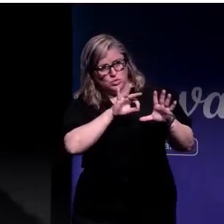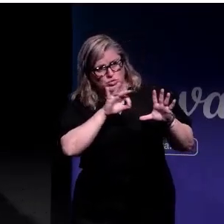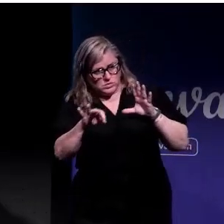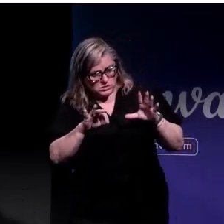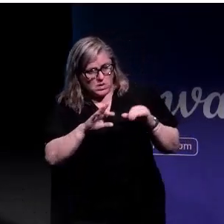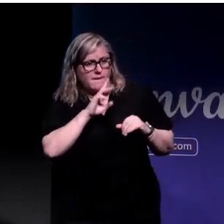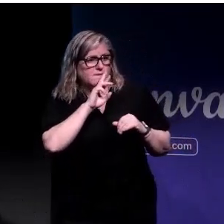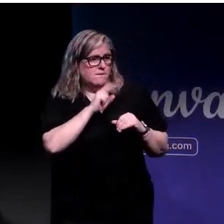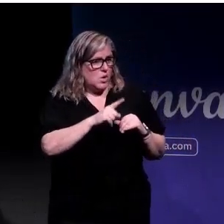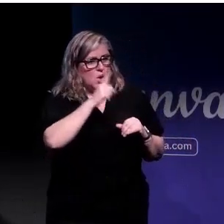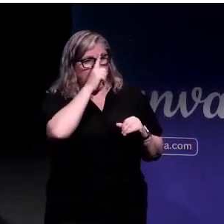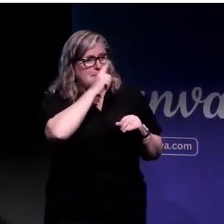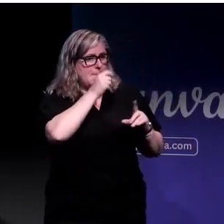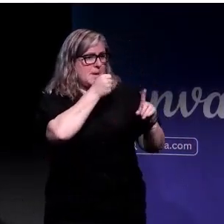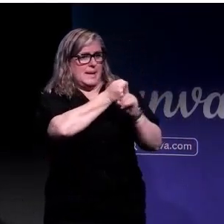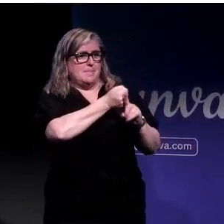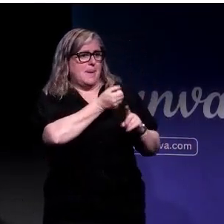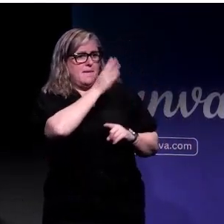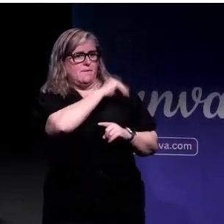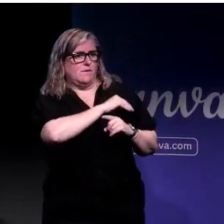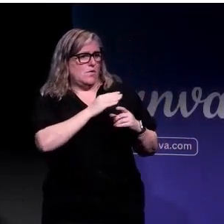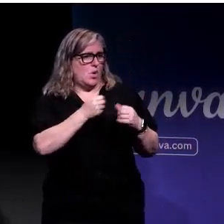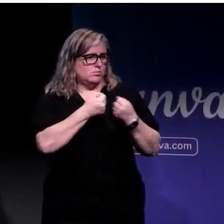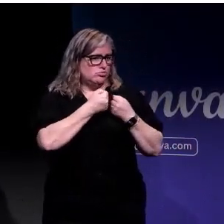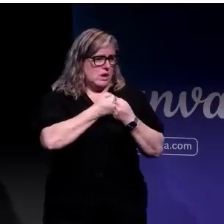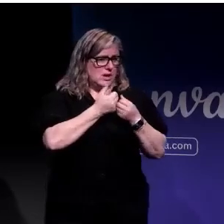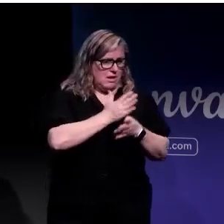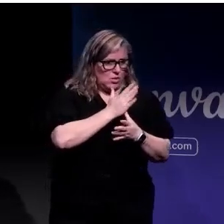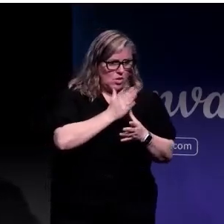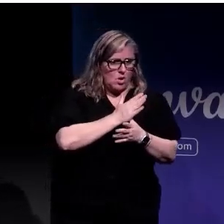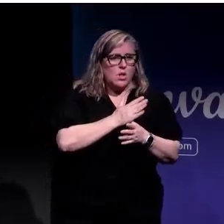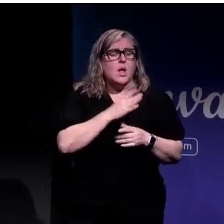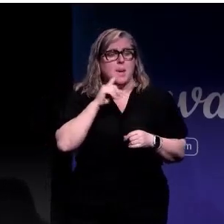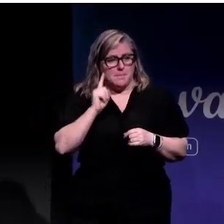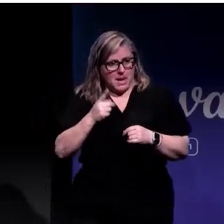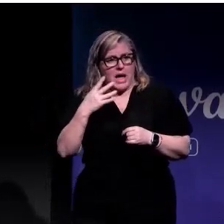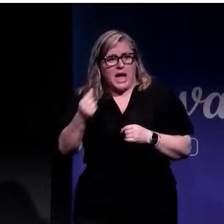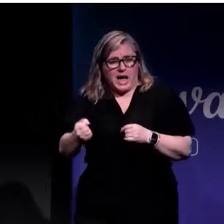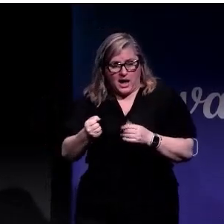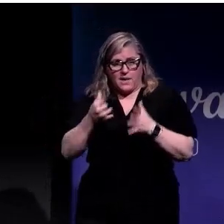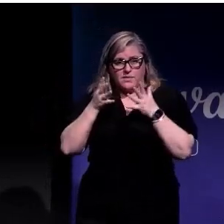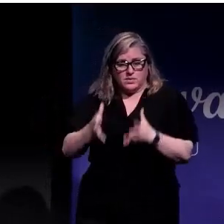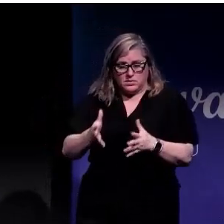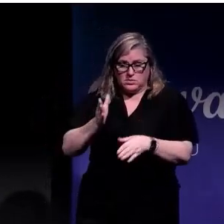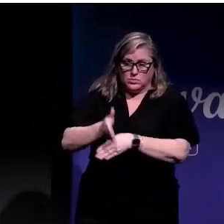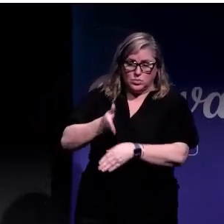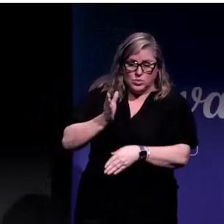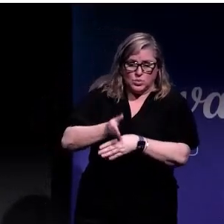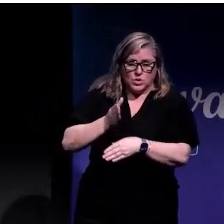There's a lot of brilliant papers have been published around designing for other health conditions. Some really wonderful work has come out about designing for